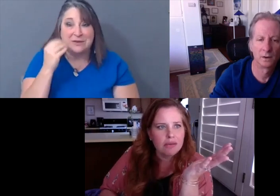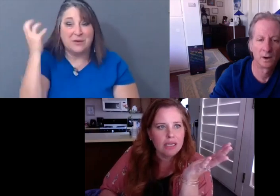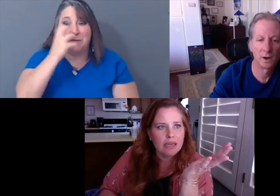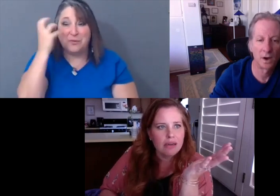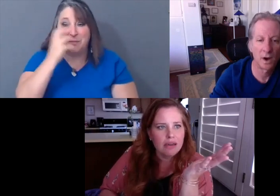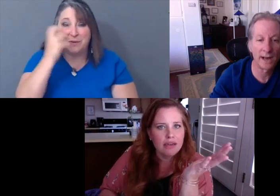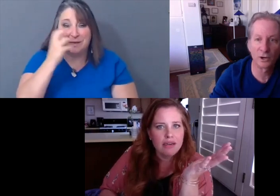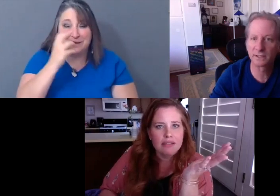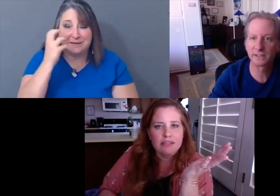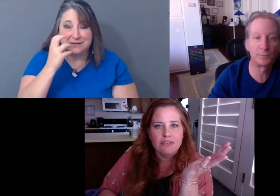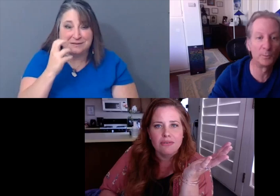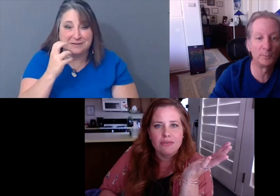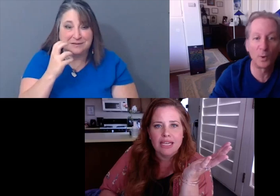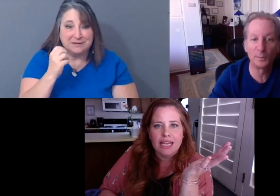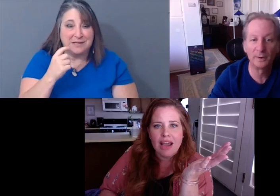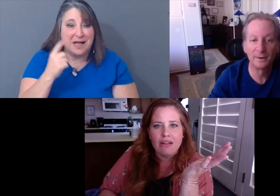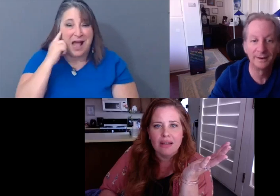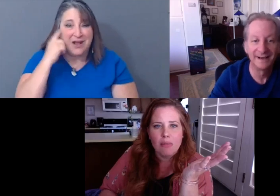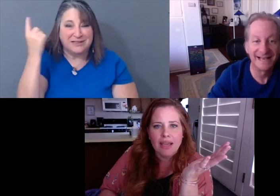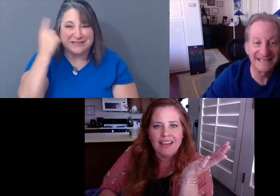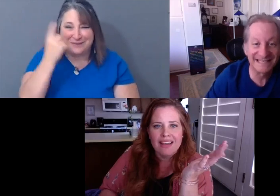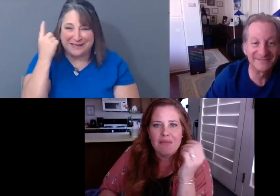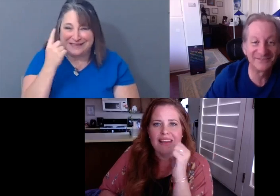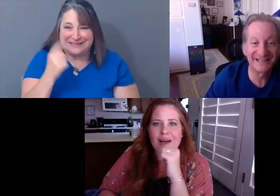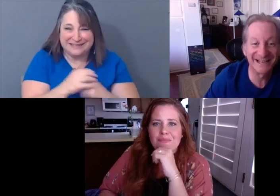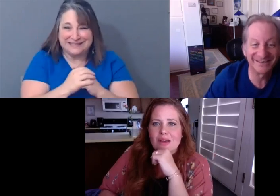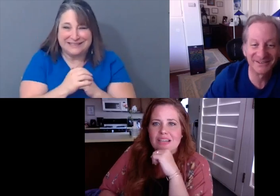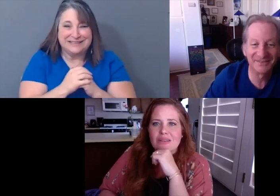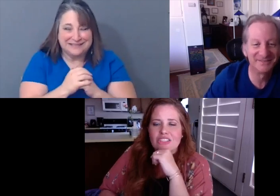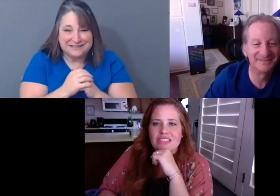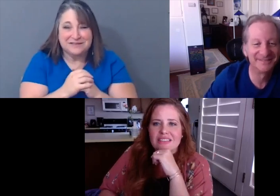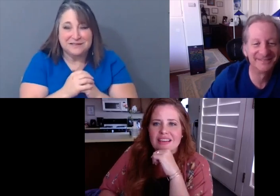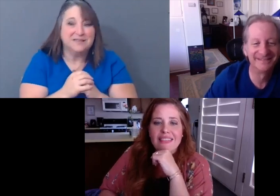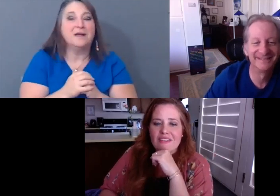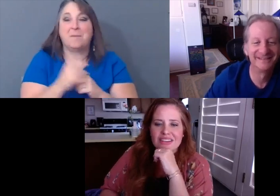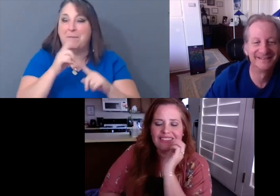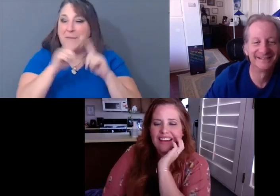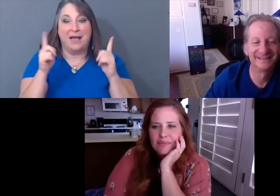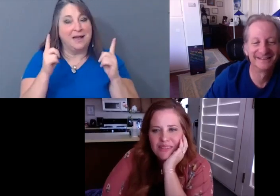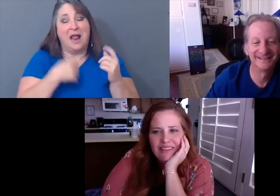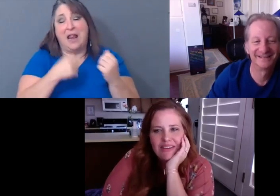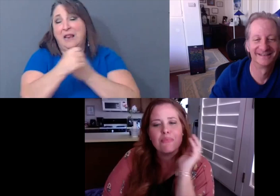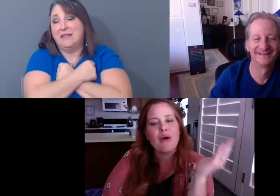with my computer here. I heard a little boom, boom. I can a little bit. But yeah, so, it was just... I love it, I absolutely love it.